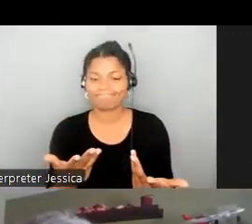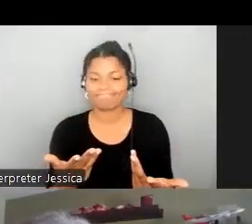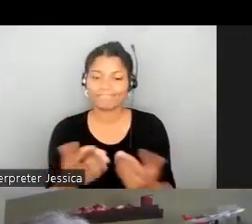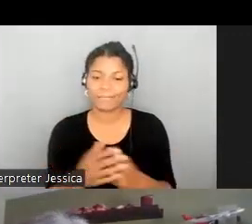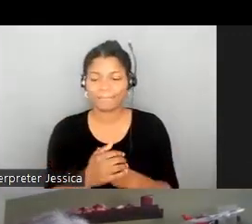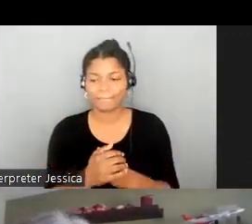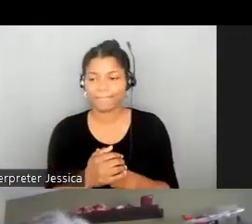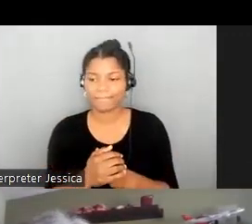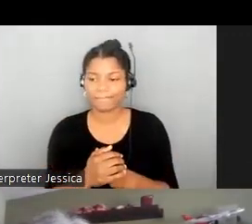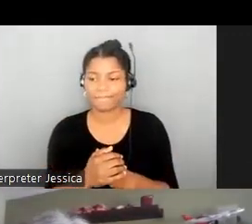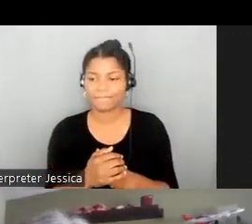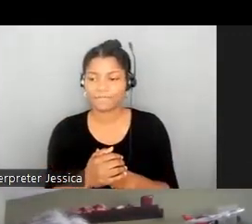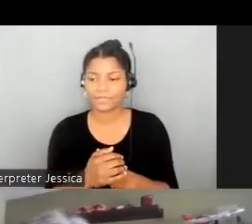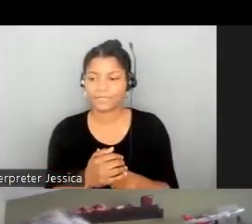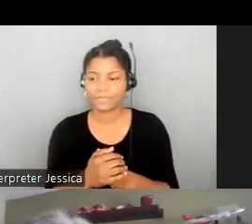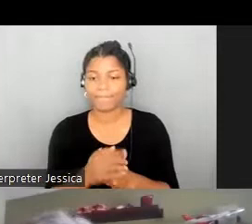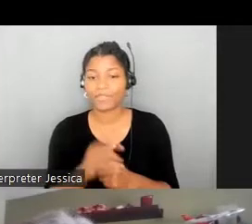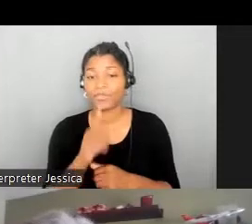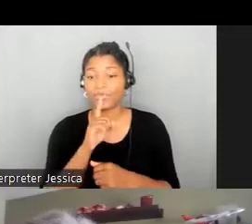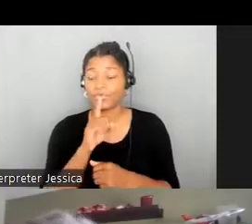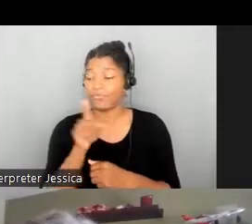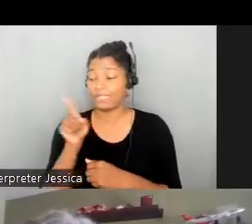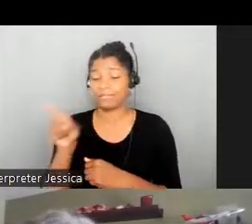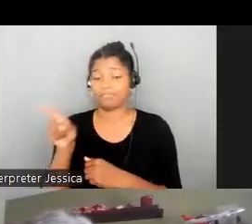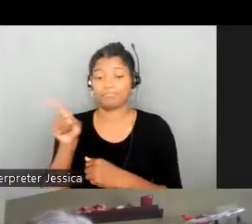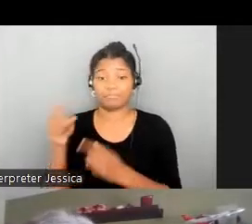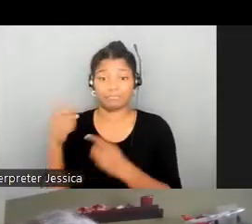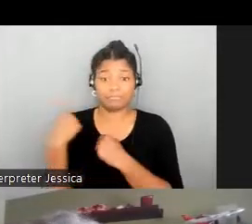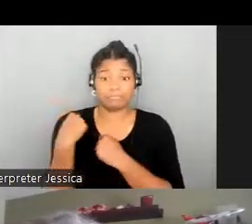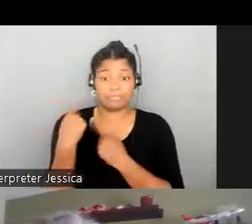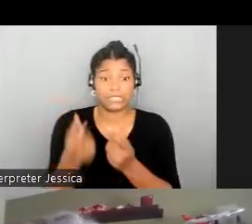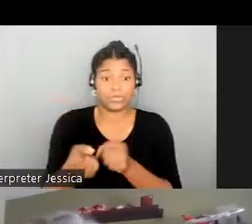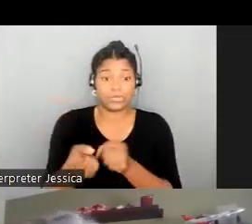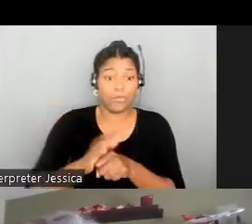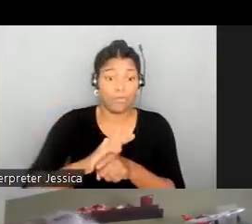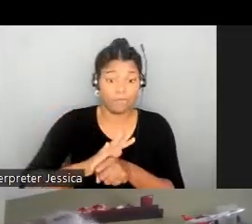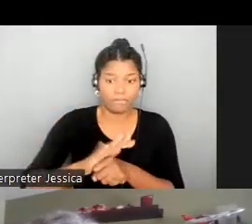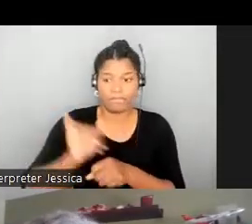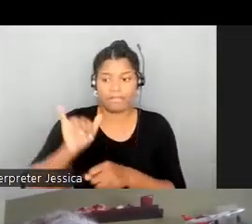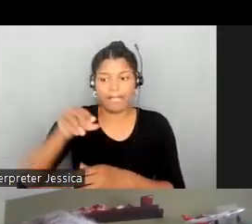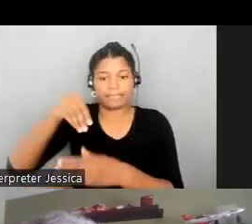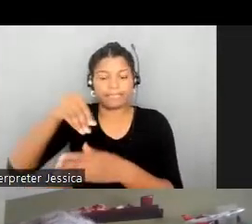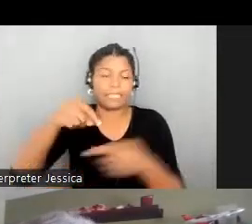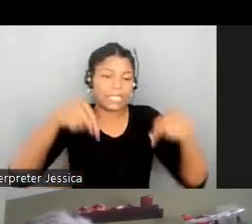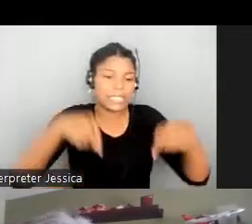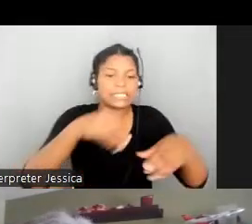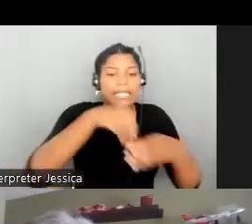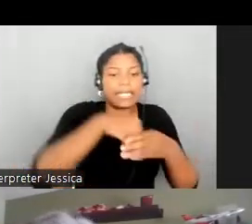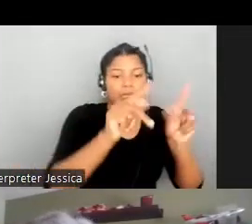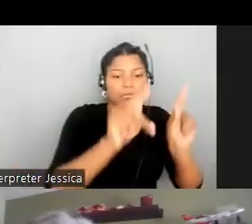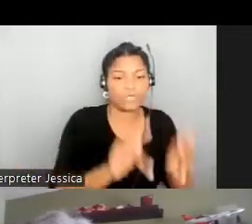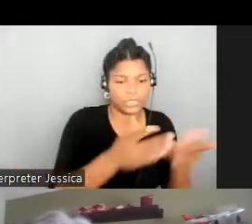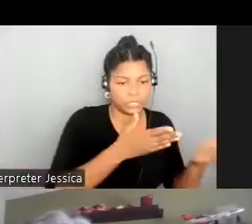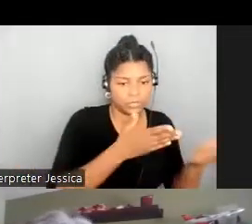agencies, our Area Agencies, enough credit for during COVID-19. This was an in-person service, and what did we do?